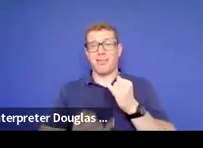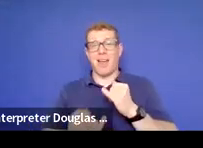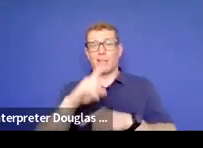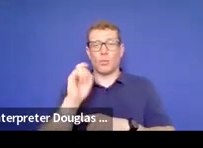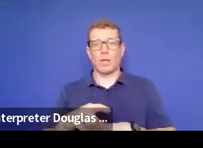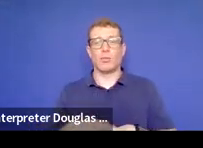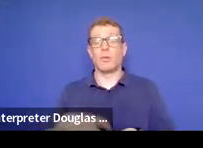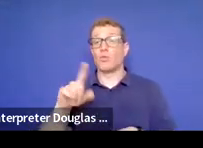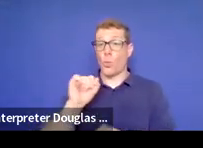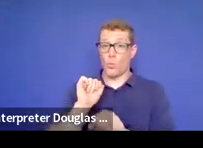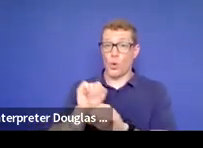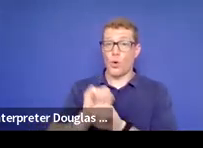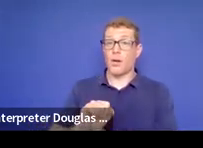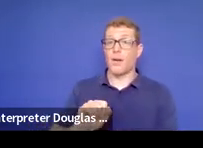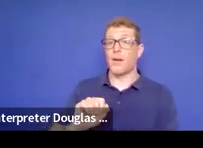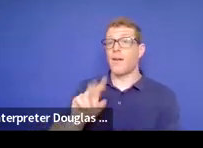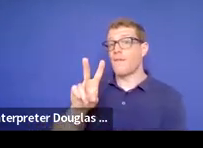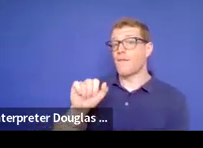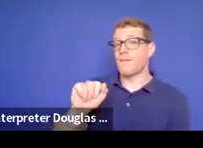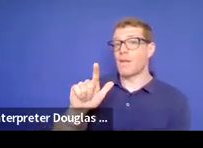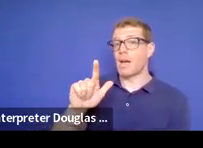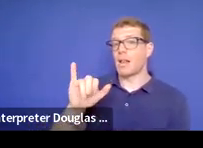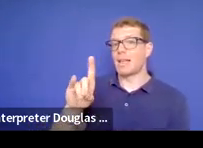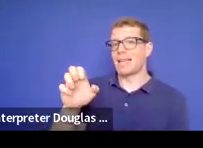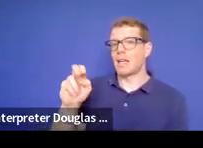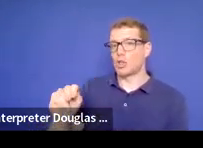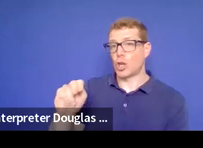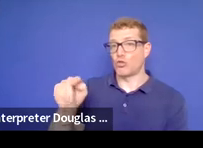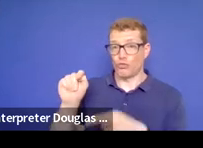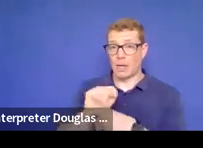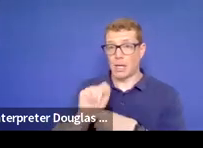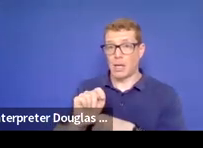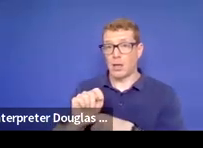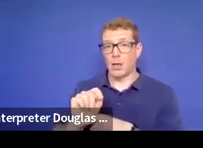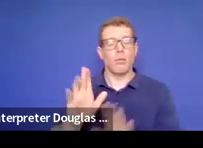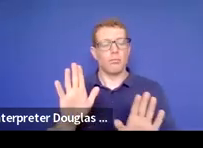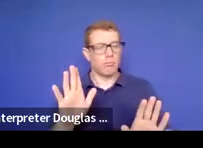No, we do not do that. We We can refer you to people who do that.